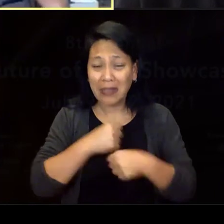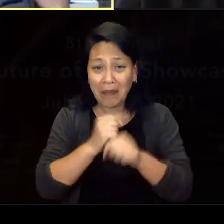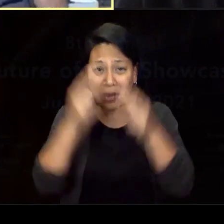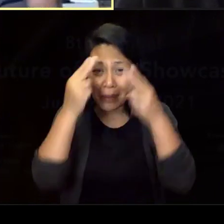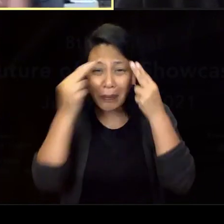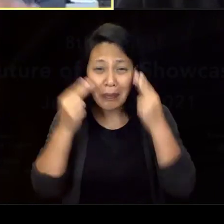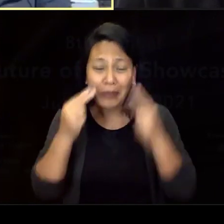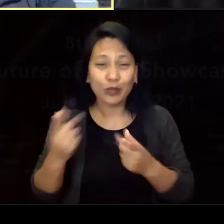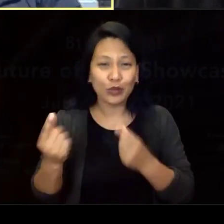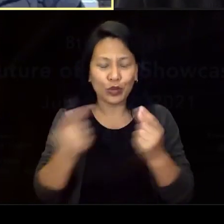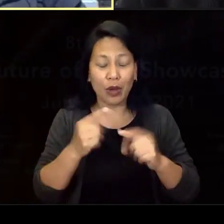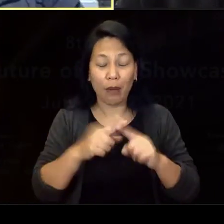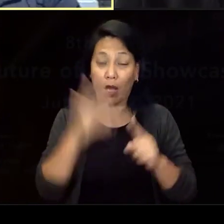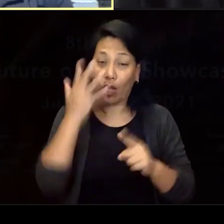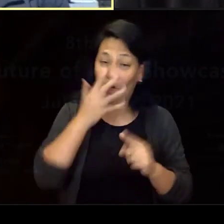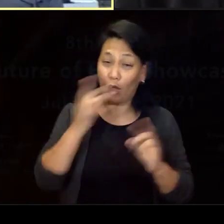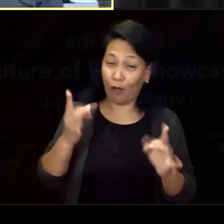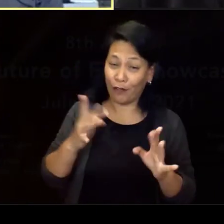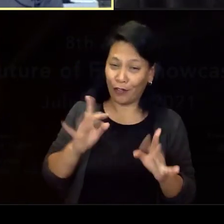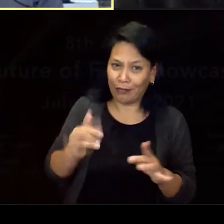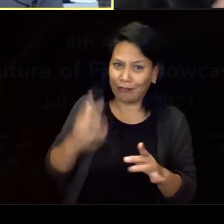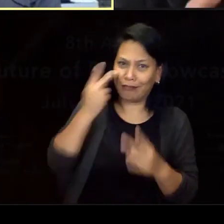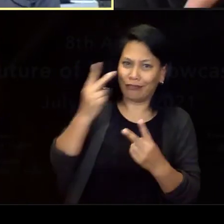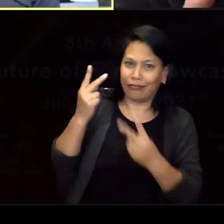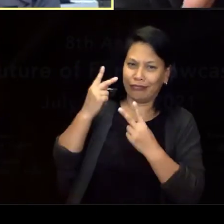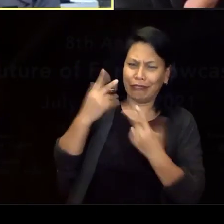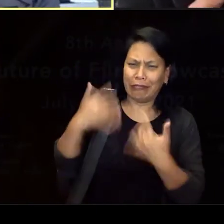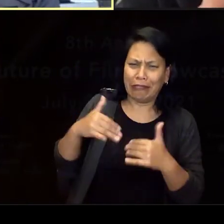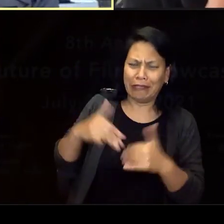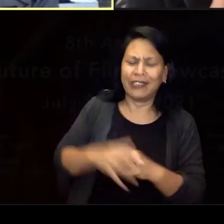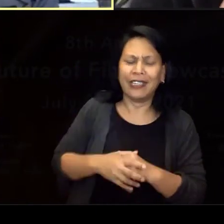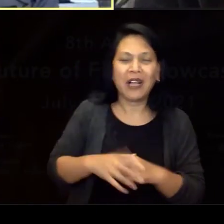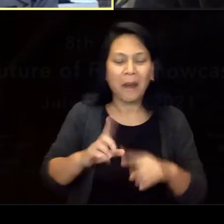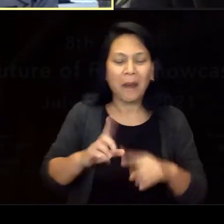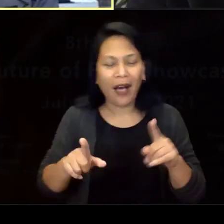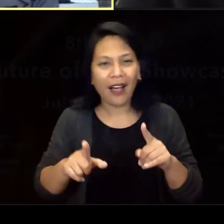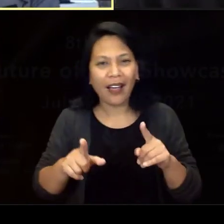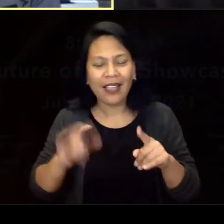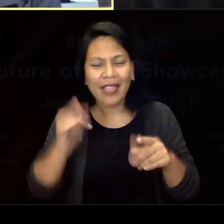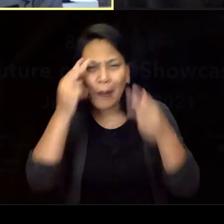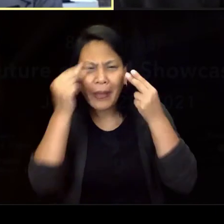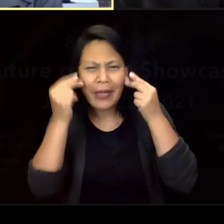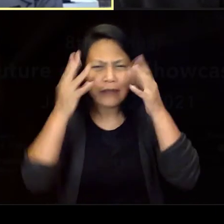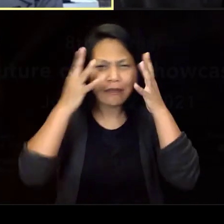I have pictures and it's like really funny to look back at now. But like coming back, like.